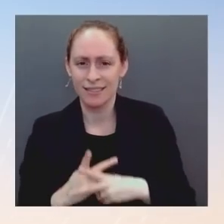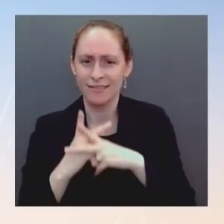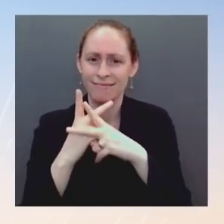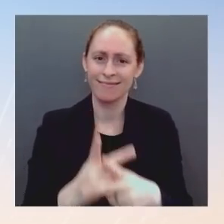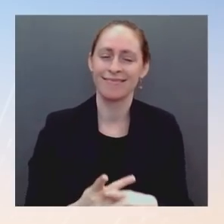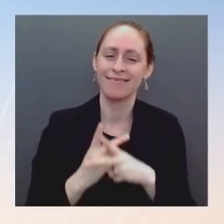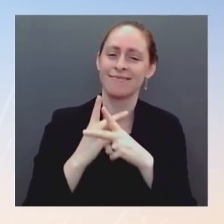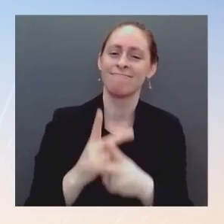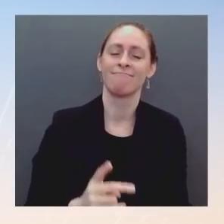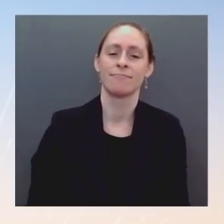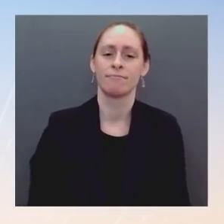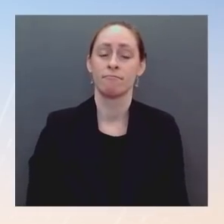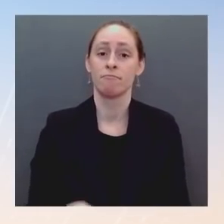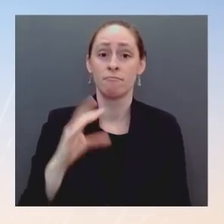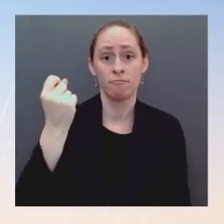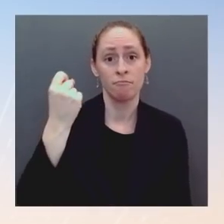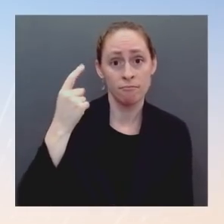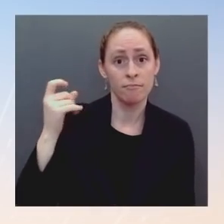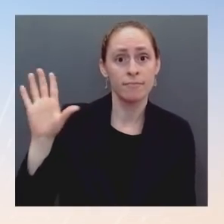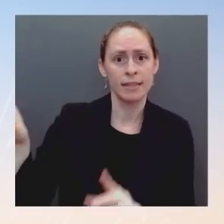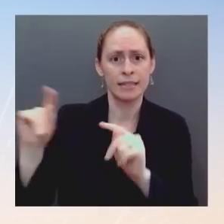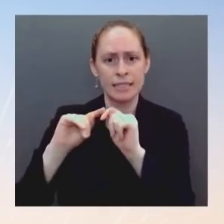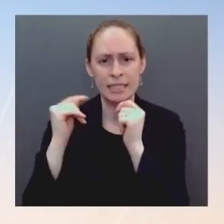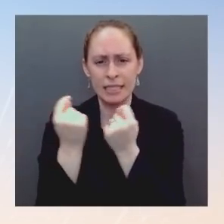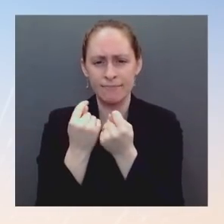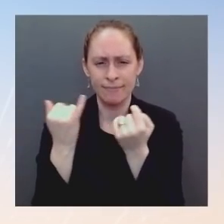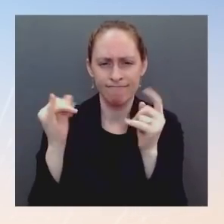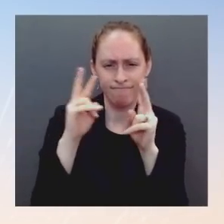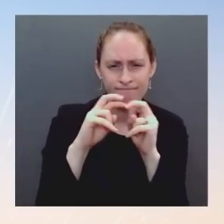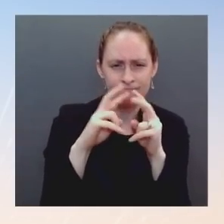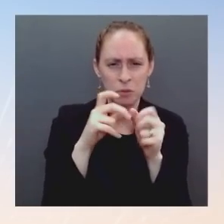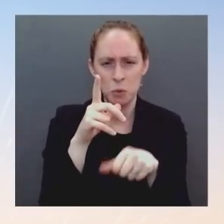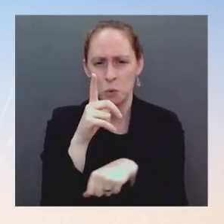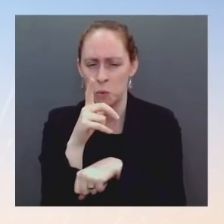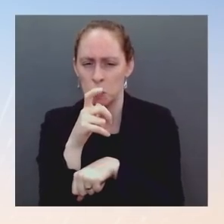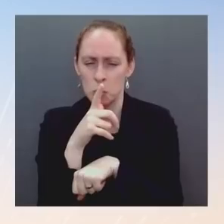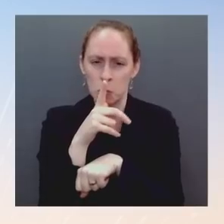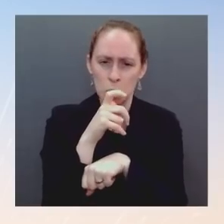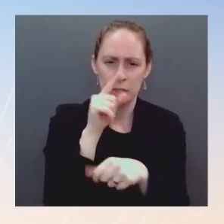in order to be prepared if a vacancy occurred. We don't think, and he -- it is important to him